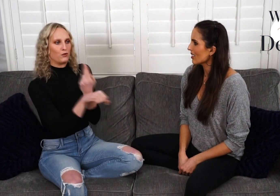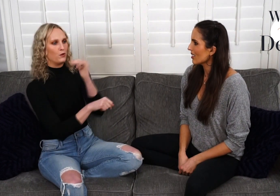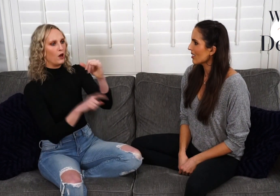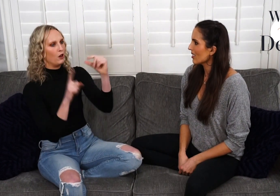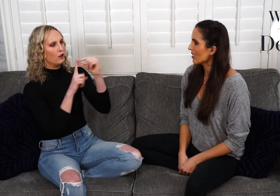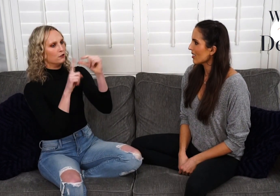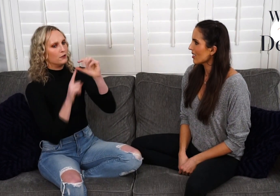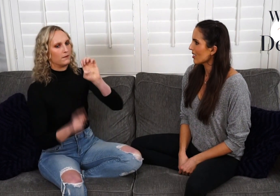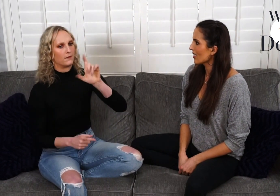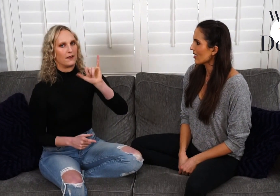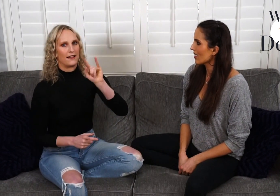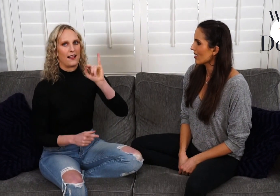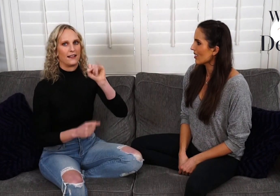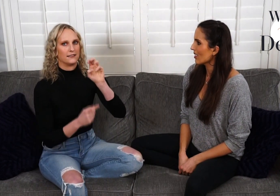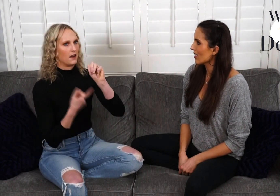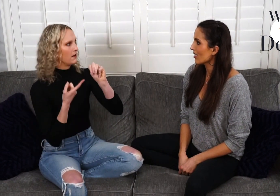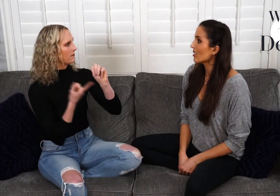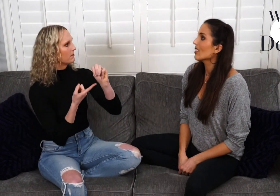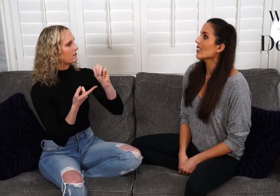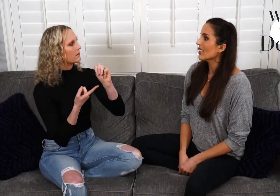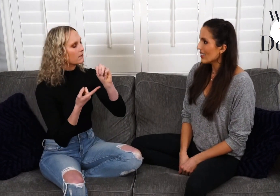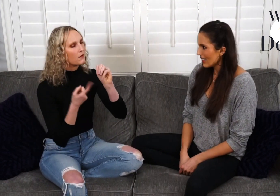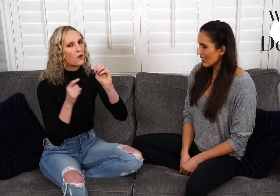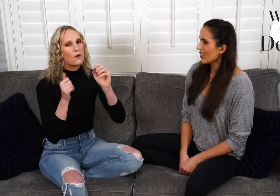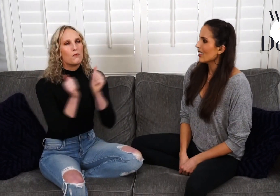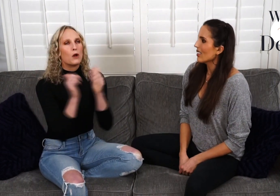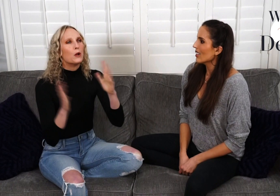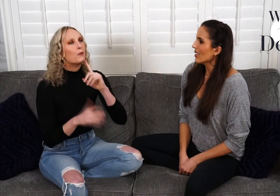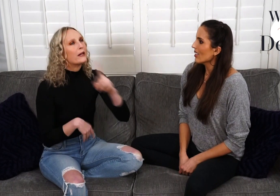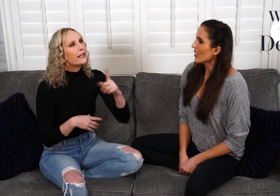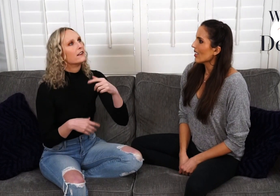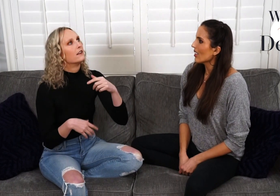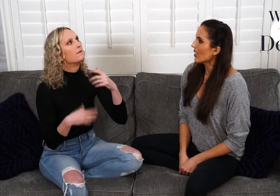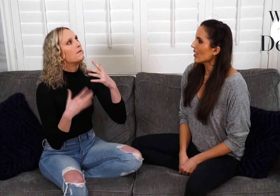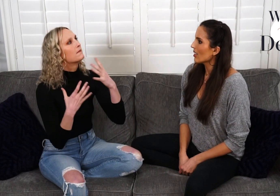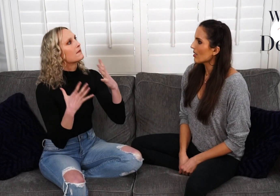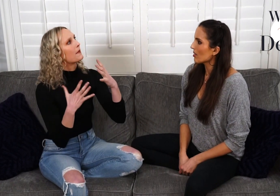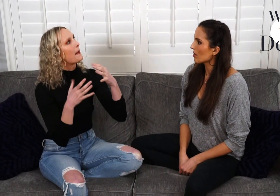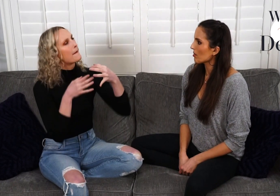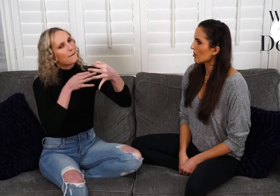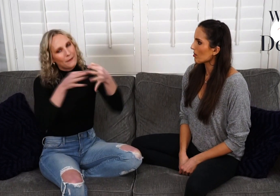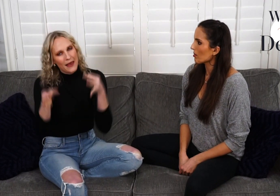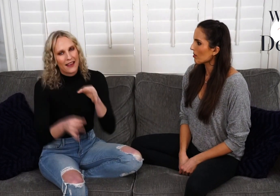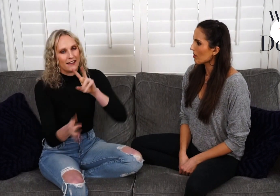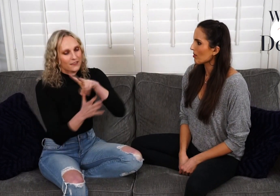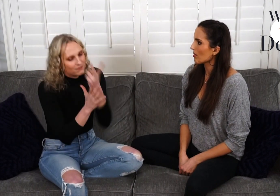use the term “elitism,” without really explaining